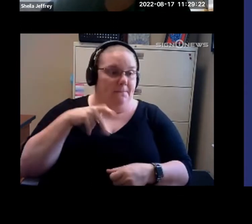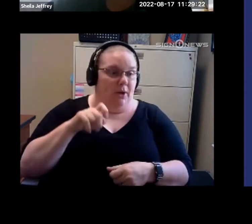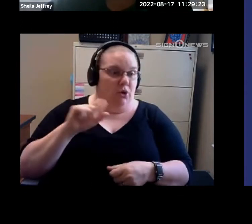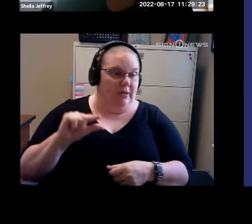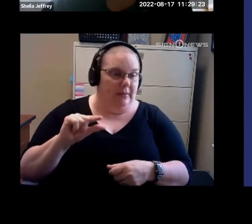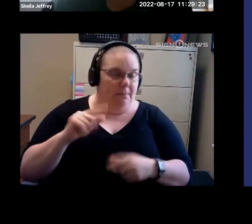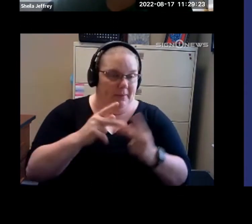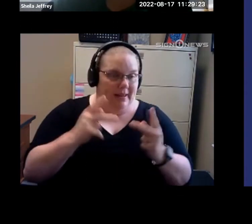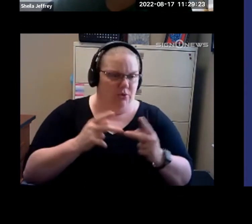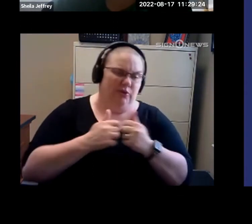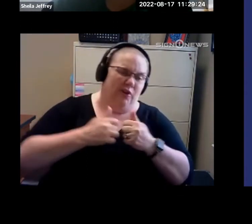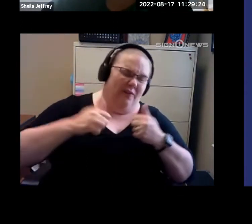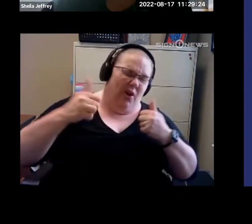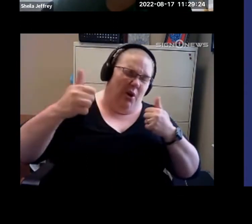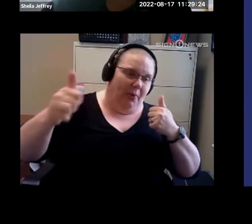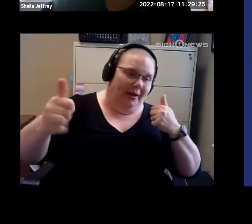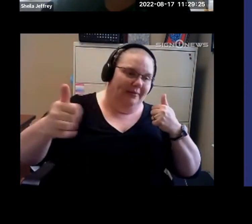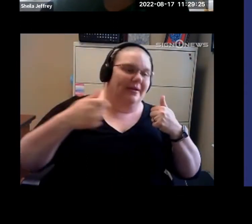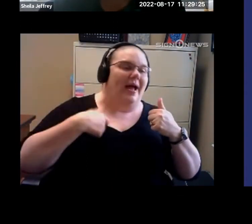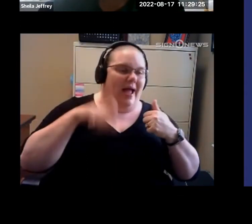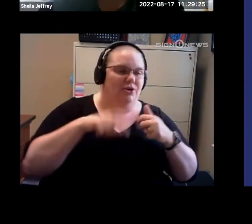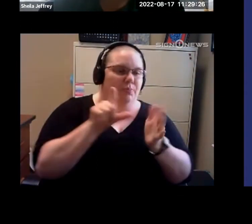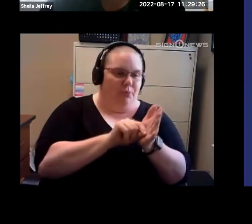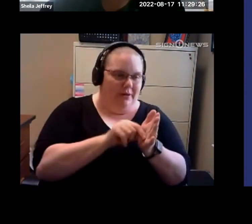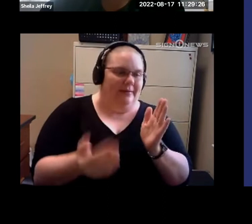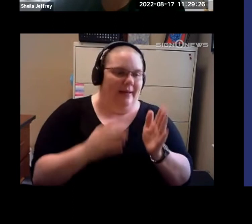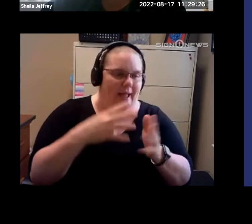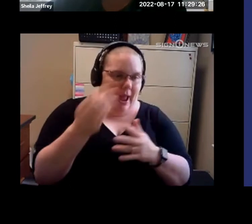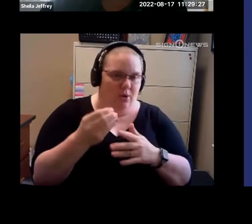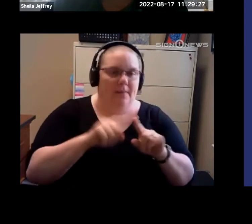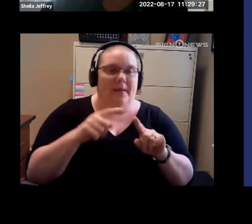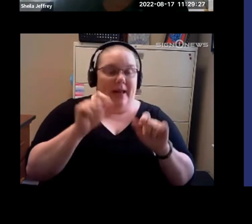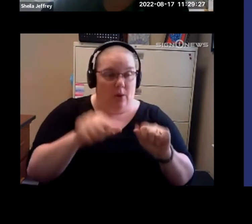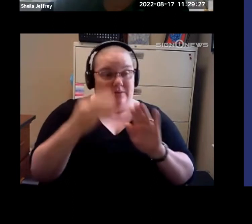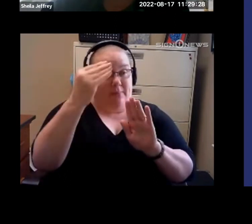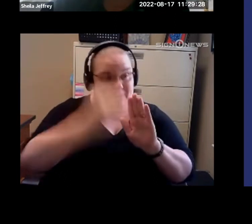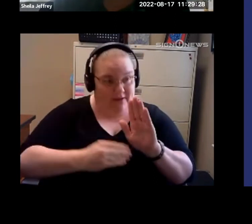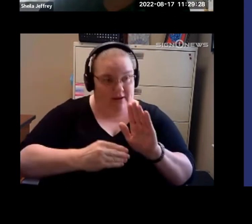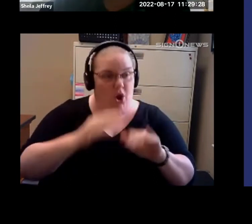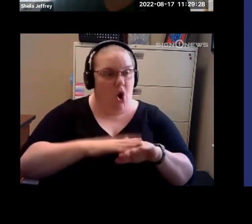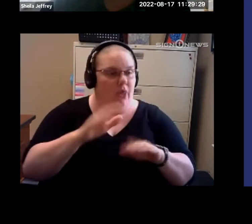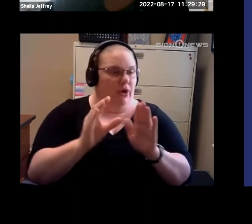away I had to get it printed out so I was able to film on the computer but because